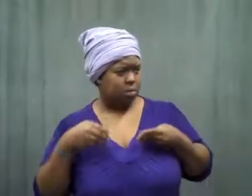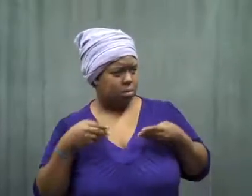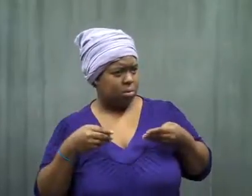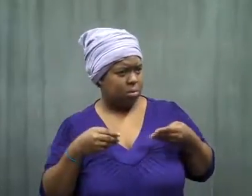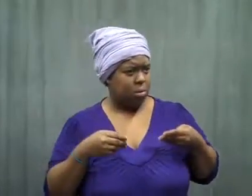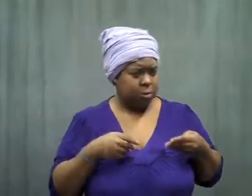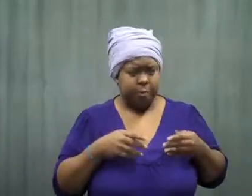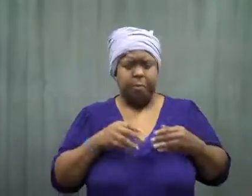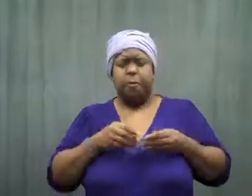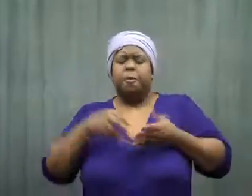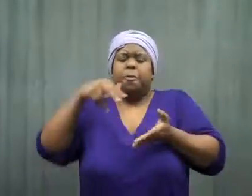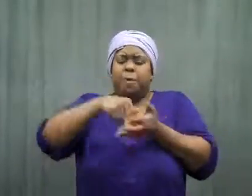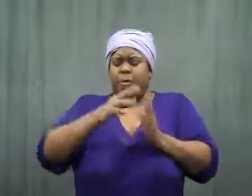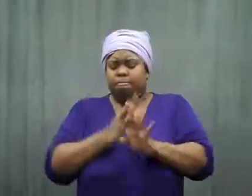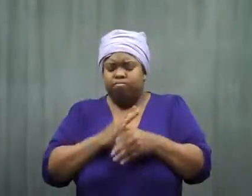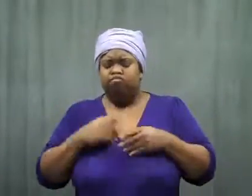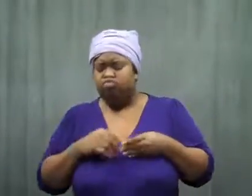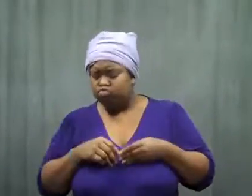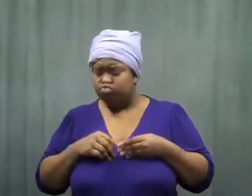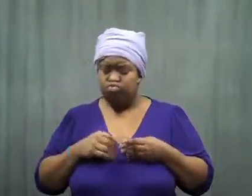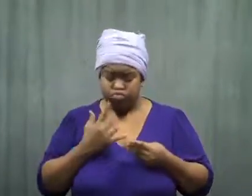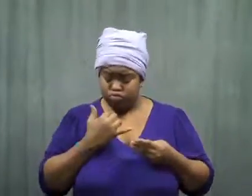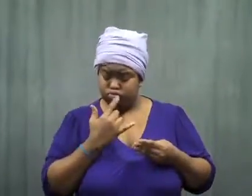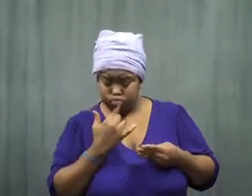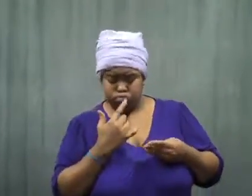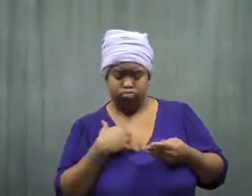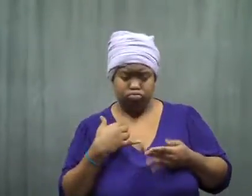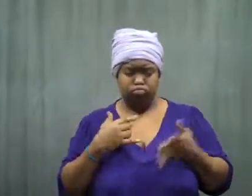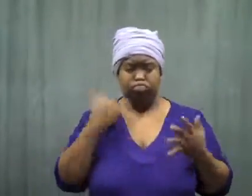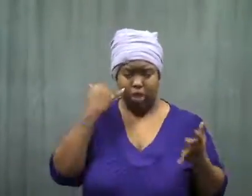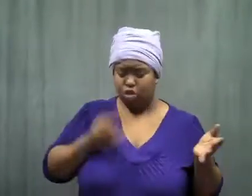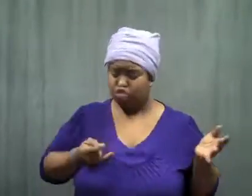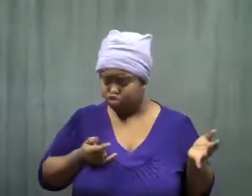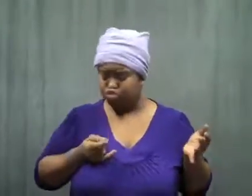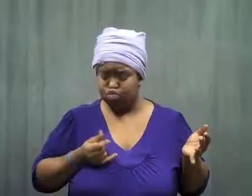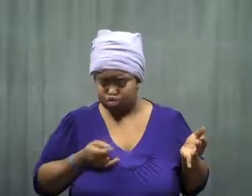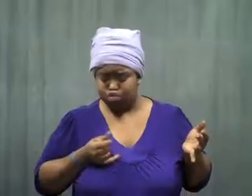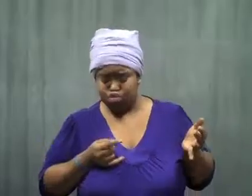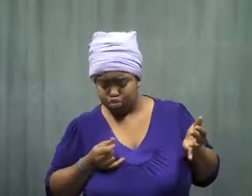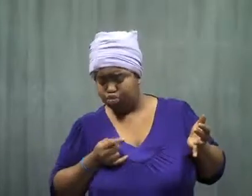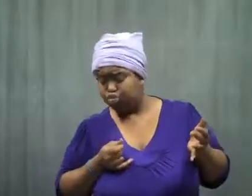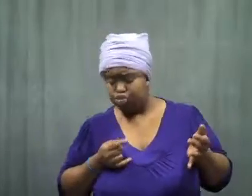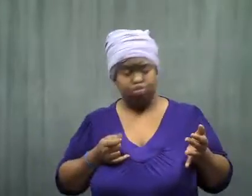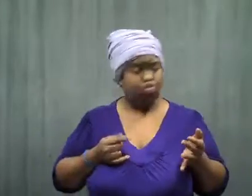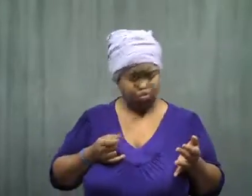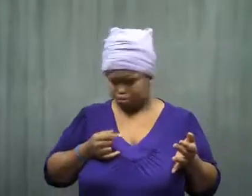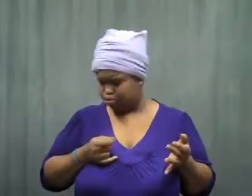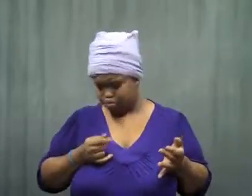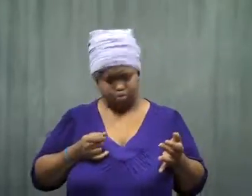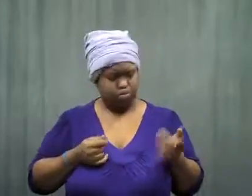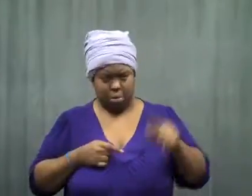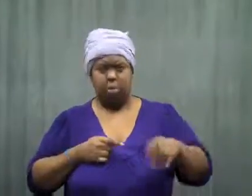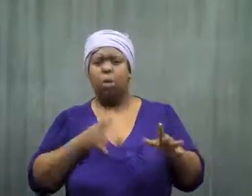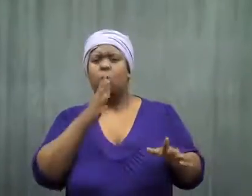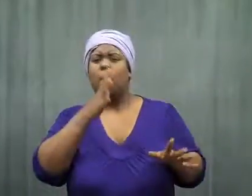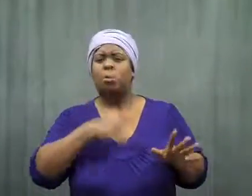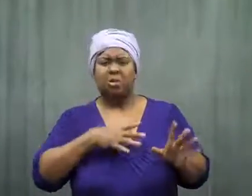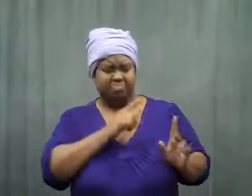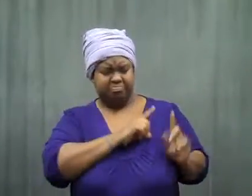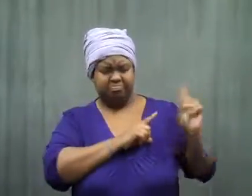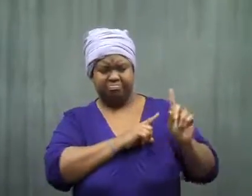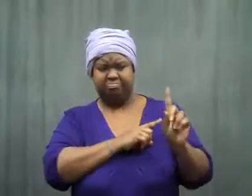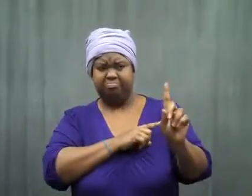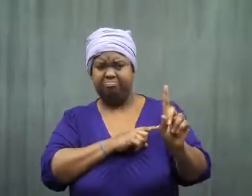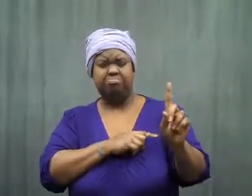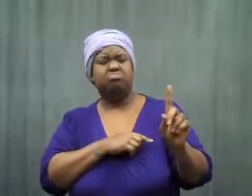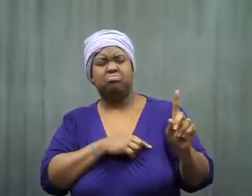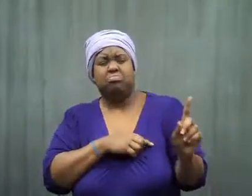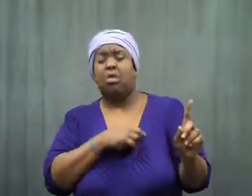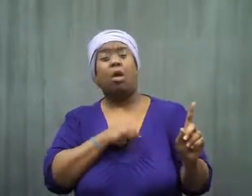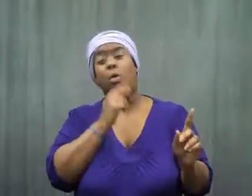I waited and played with my phone while I waited.